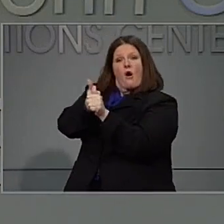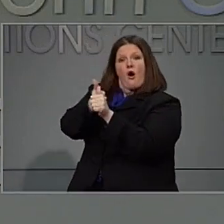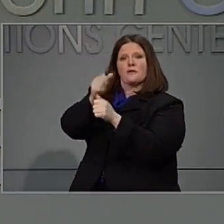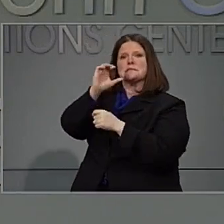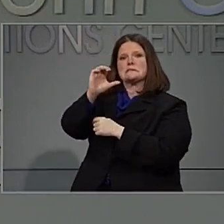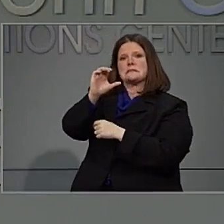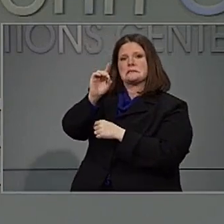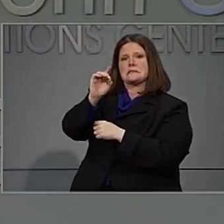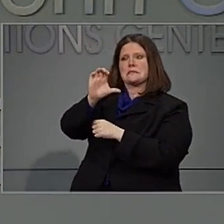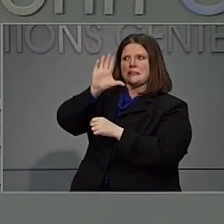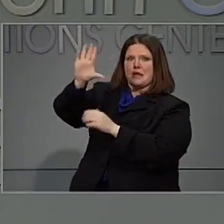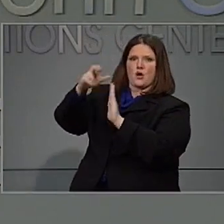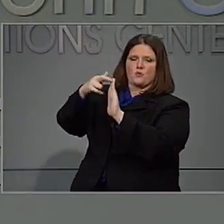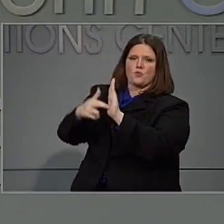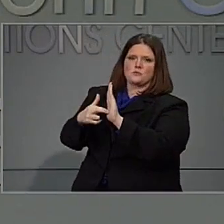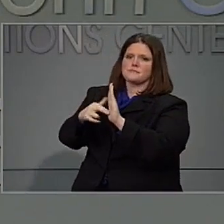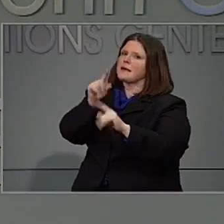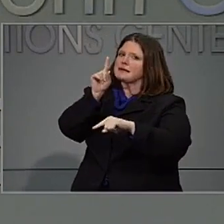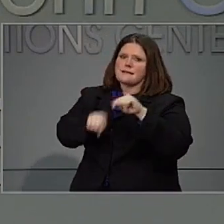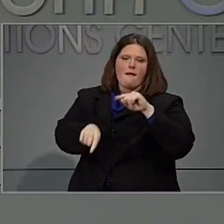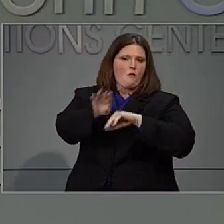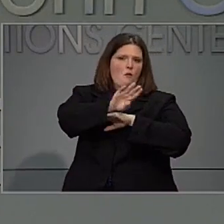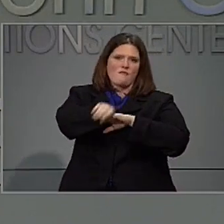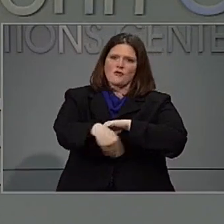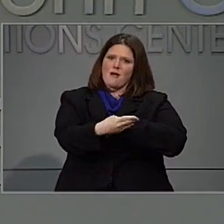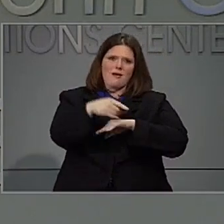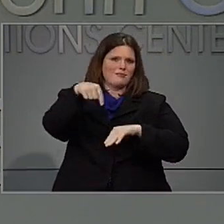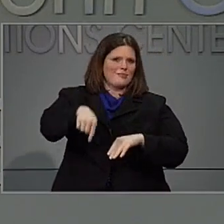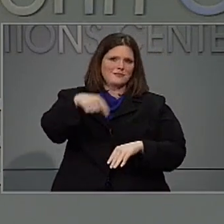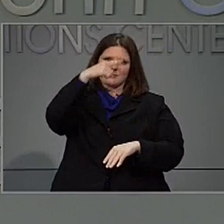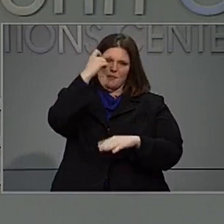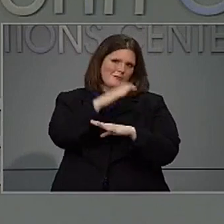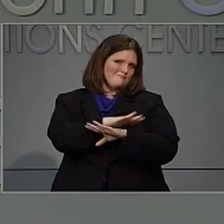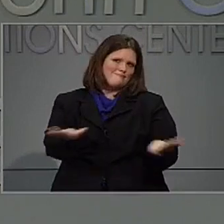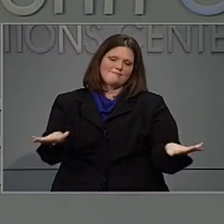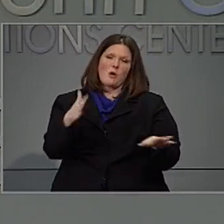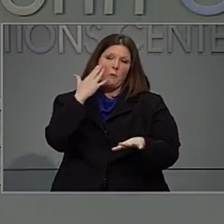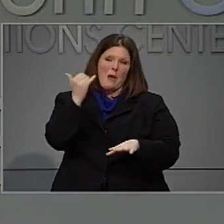EXECUTIVE ORDER AS LONG AS THEY FOLLOW THE CDC GUIDELINES.